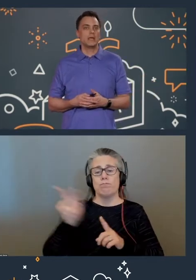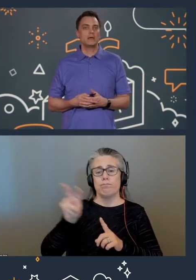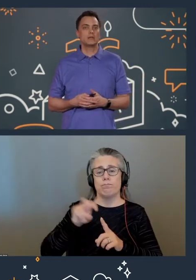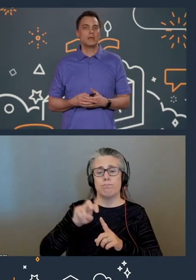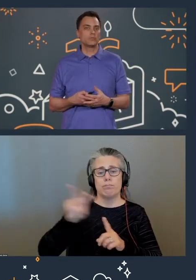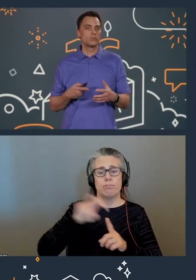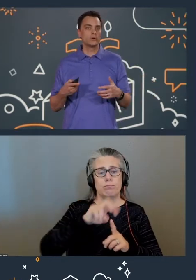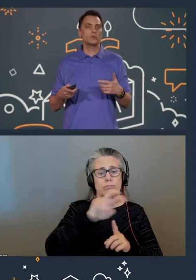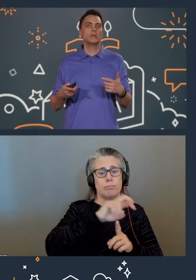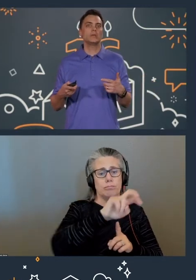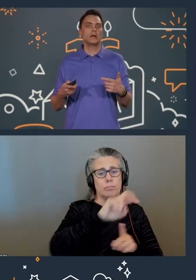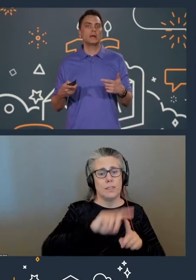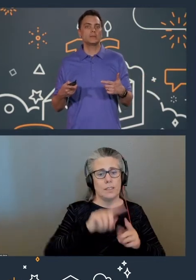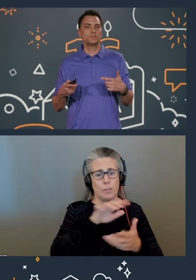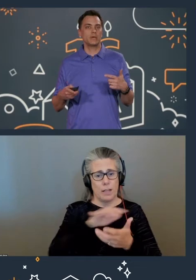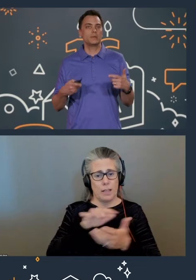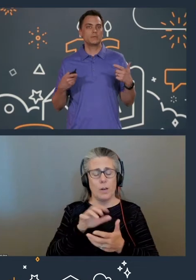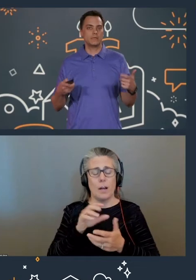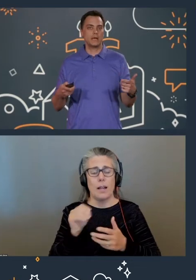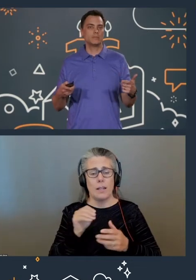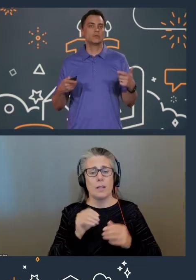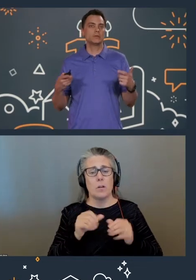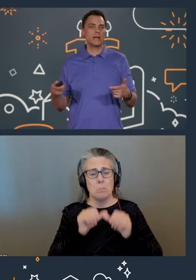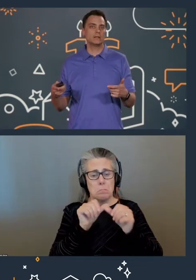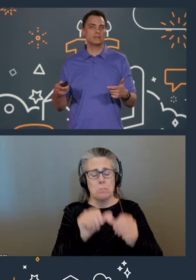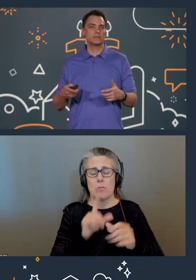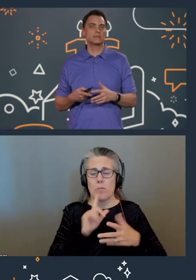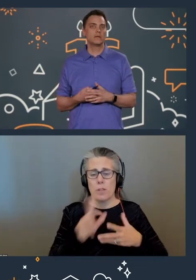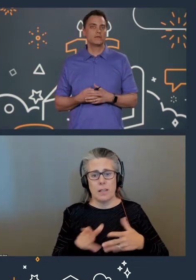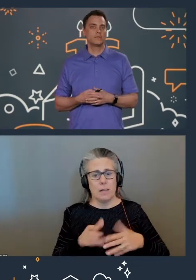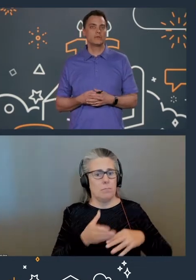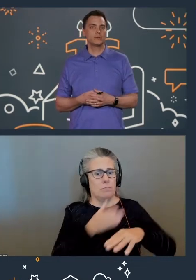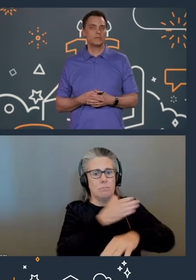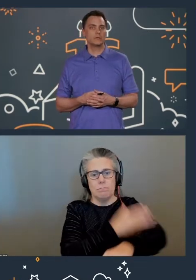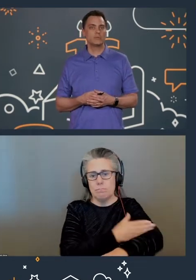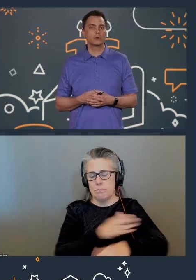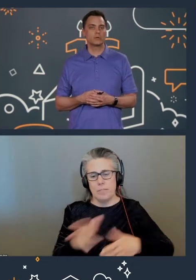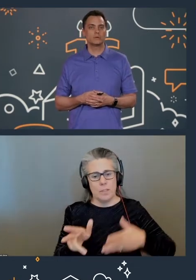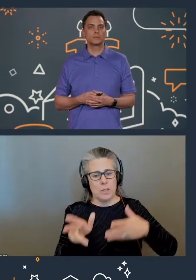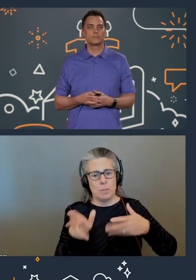and they really sped up the time to analysis for their genome workloads.